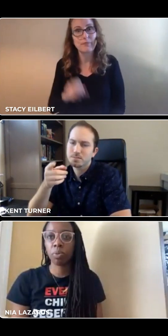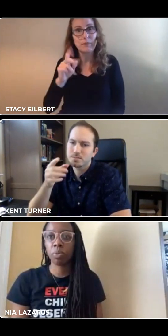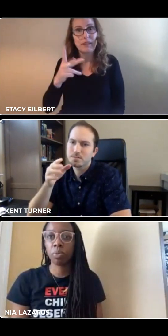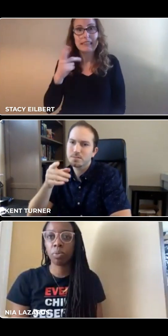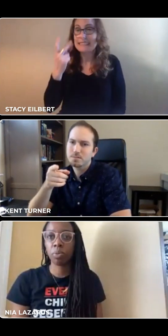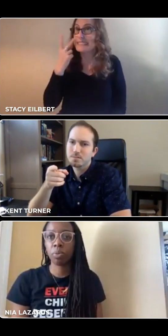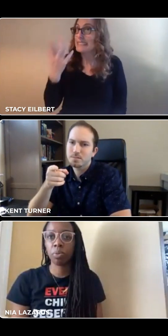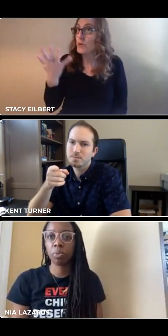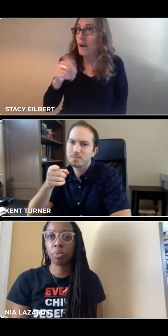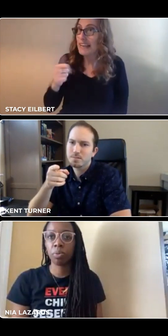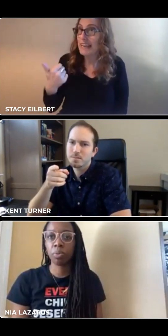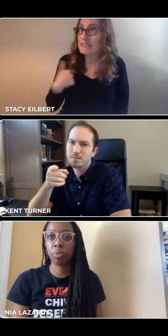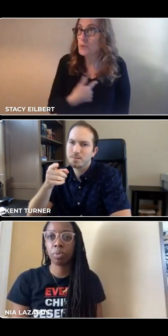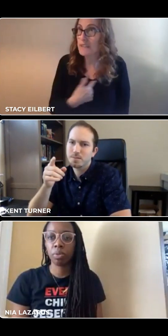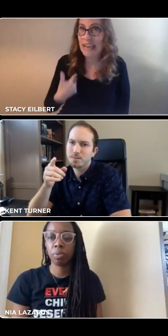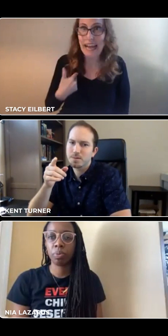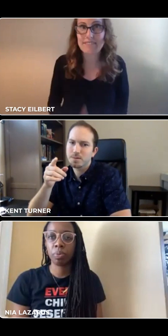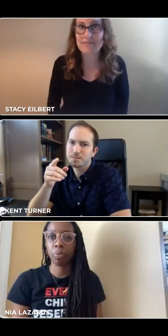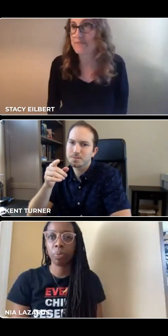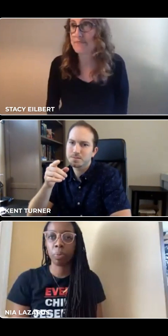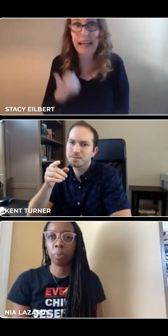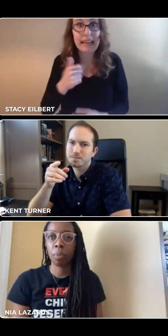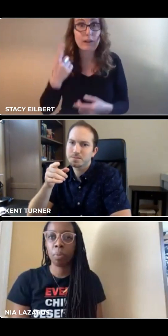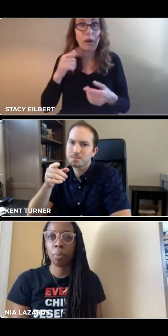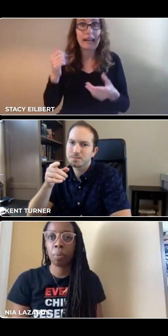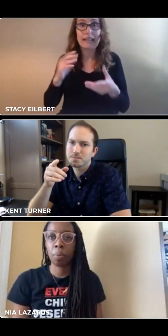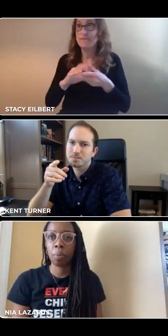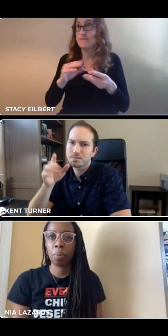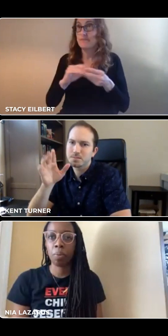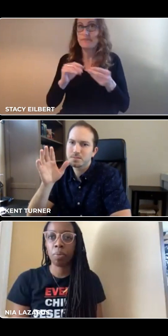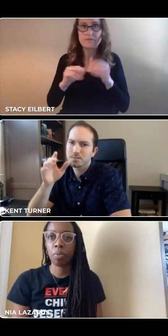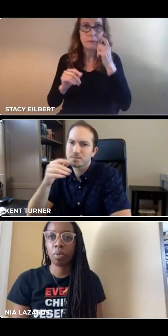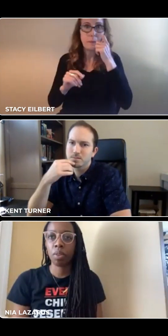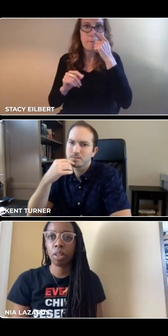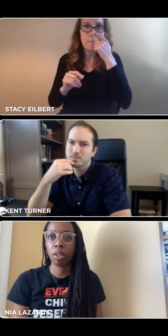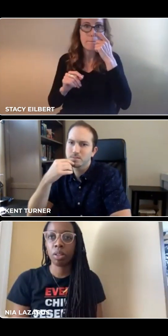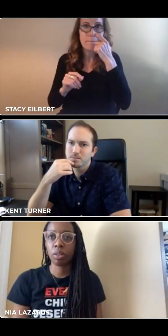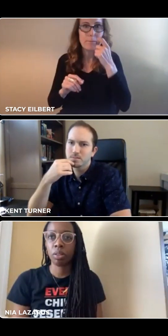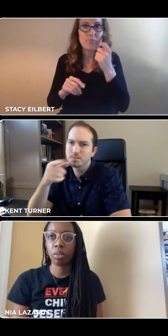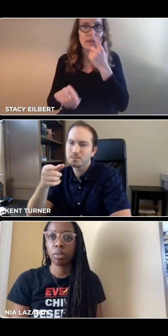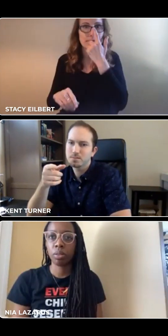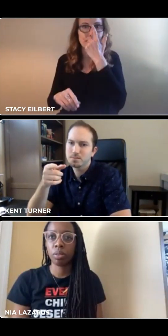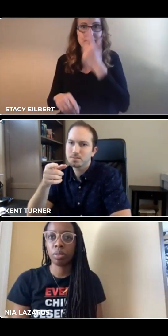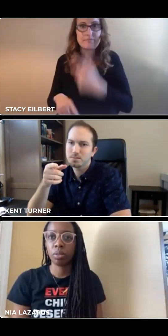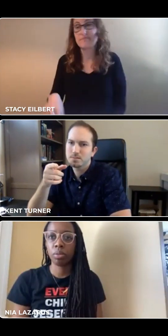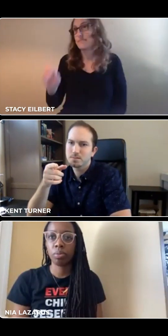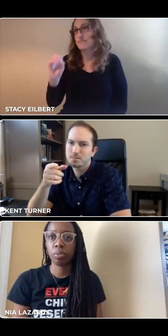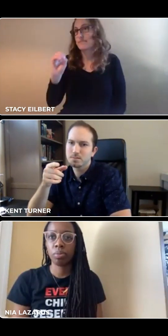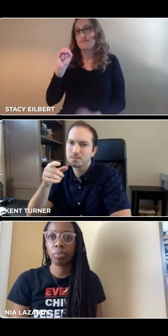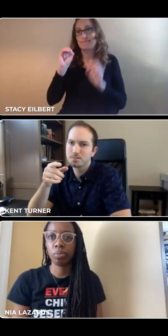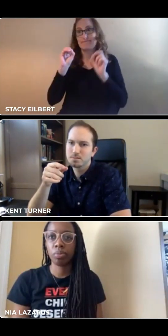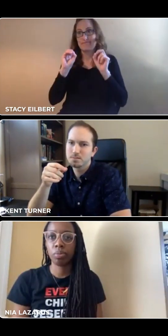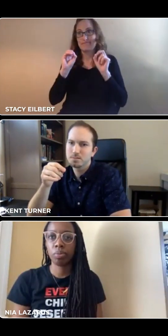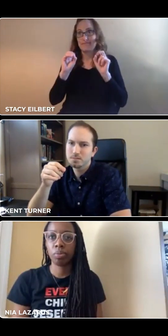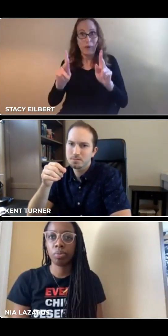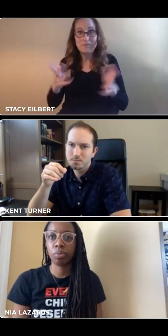Okay, well, let's see what else we have. Are there any comments from anyone else? Stacy?